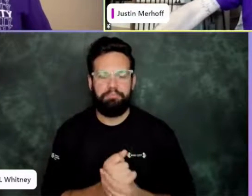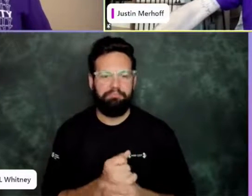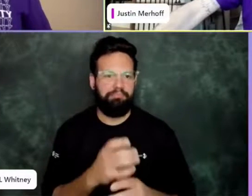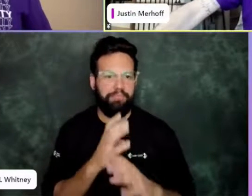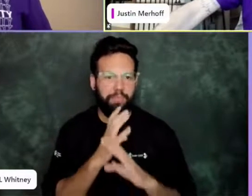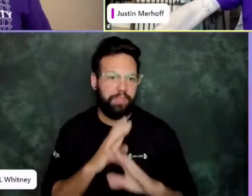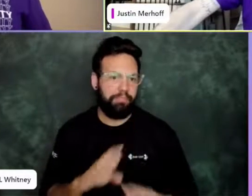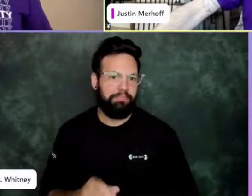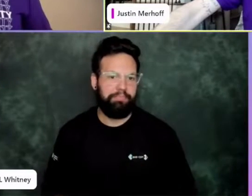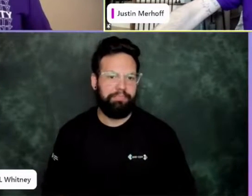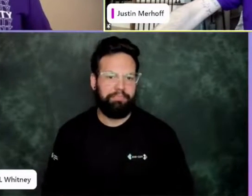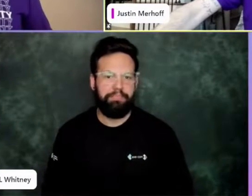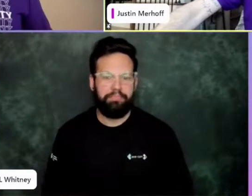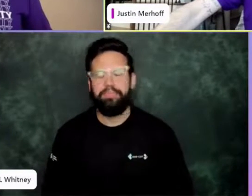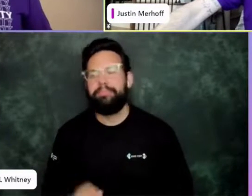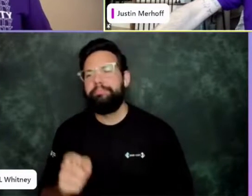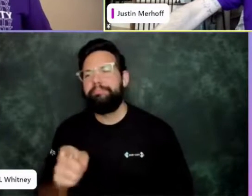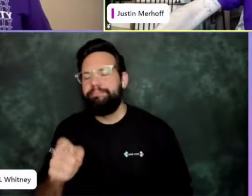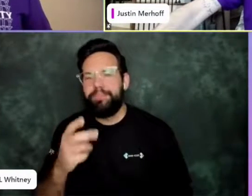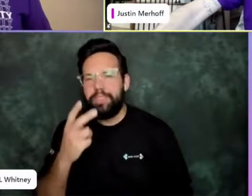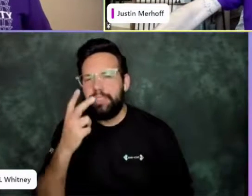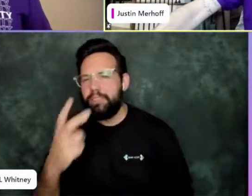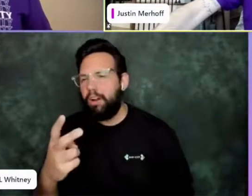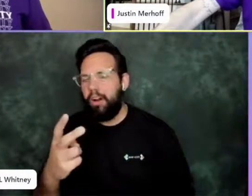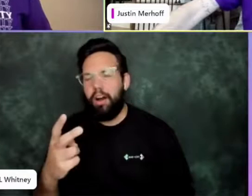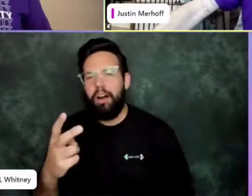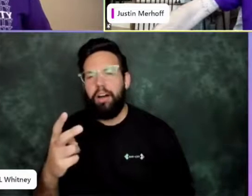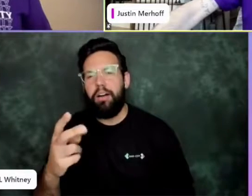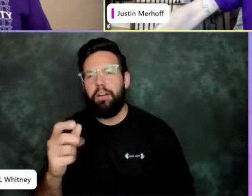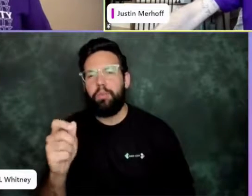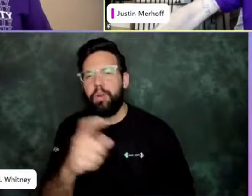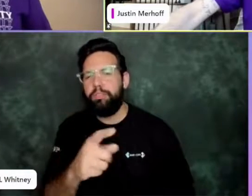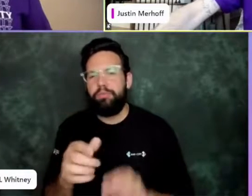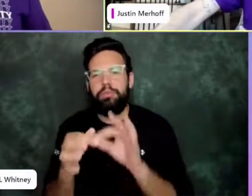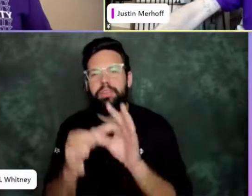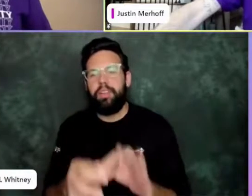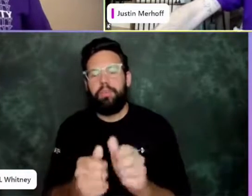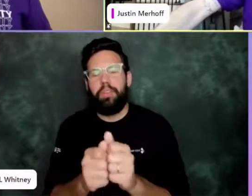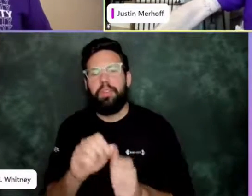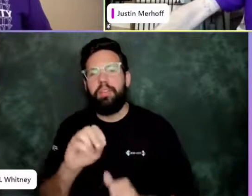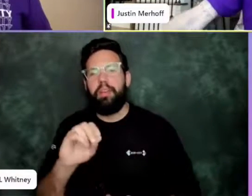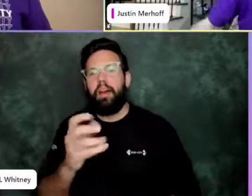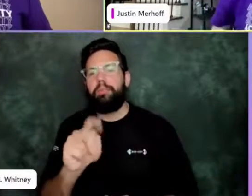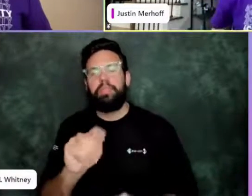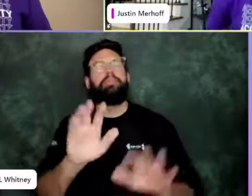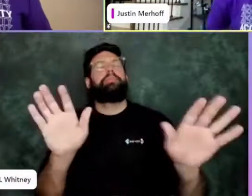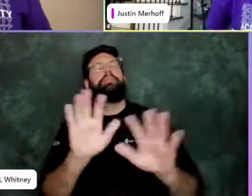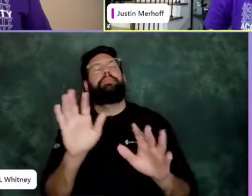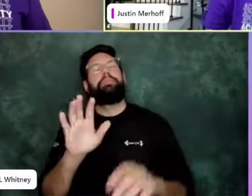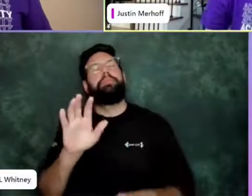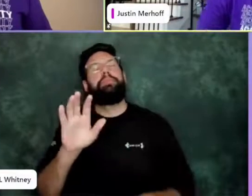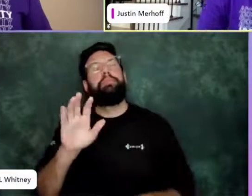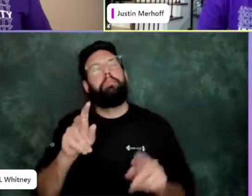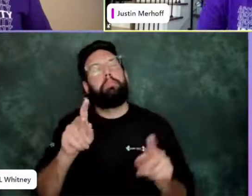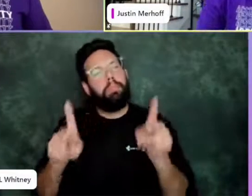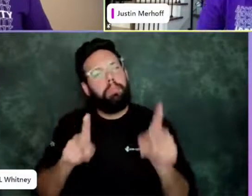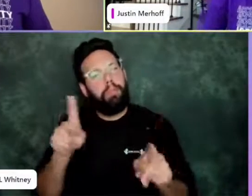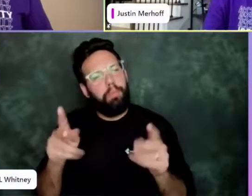There was a question about the objects on Jonathan's wall. Oh, so people would like to talk about the objects on your wall, Jonathan.